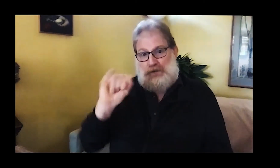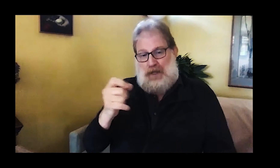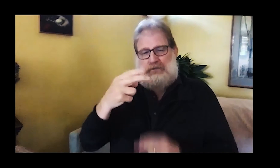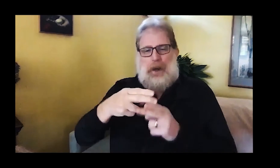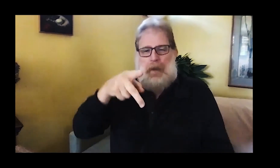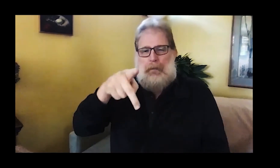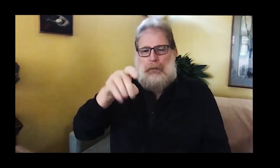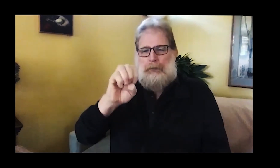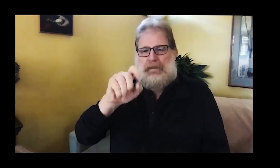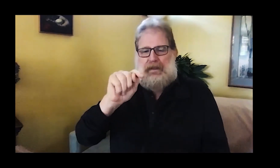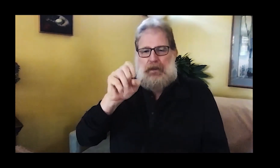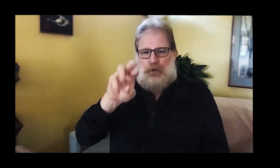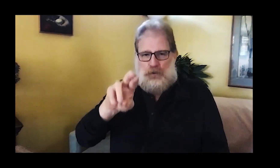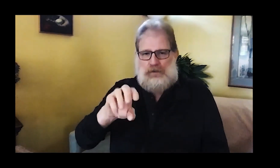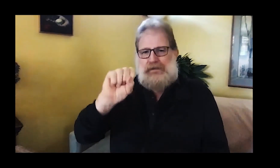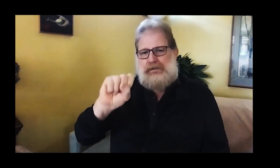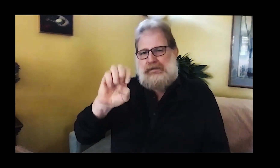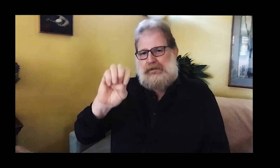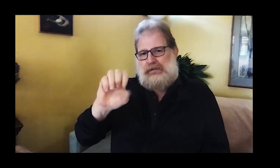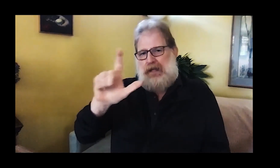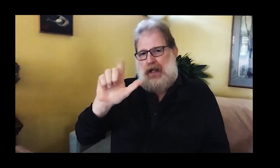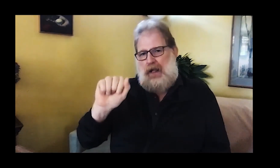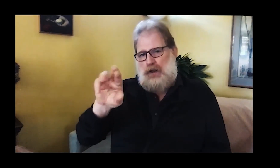And Peter Sellers was the director of ‘Ajaz’ at that theater.